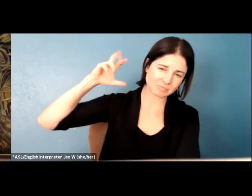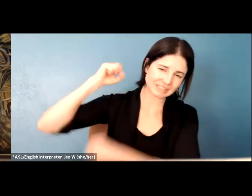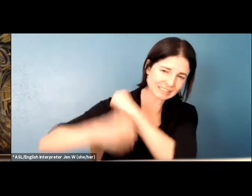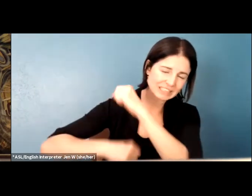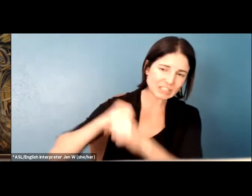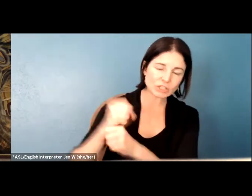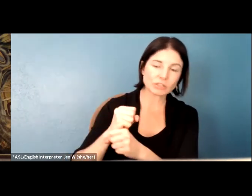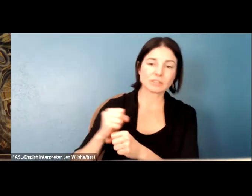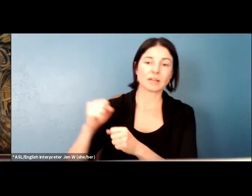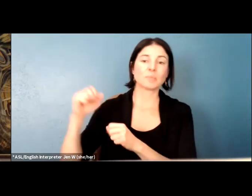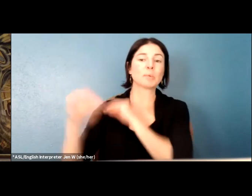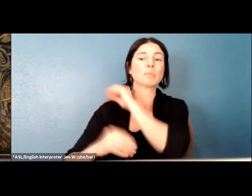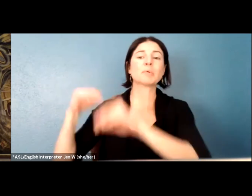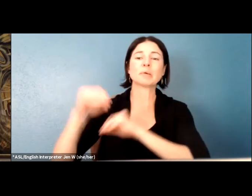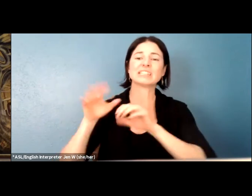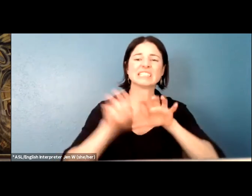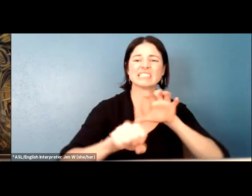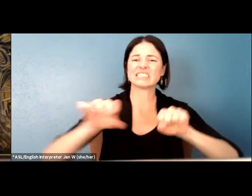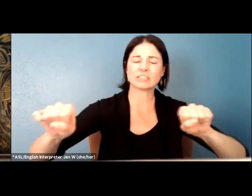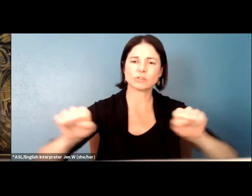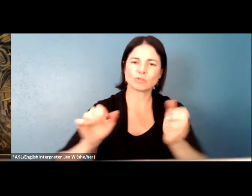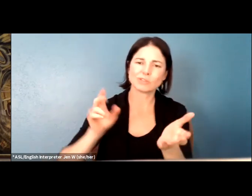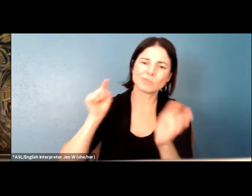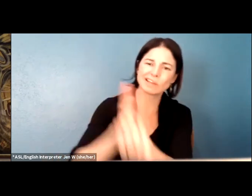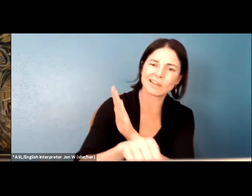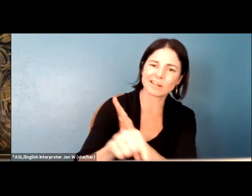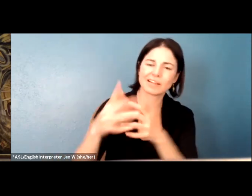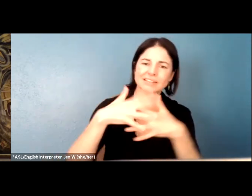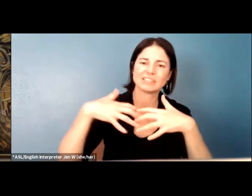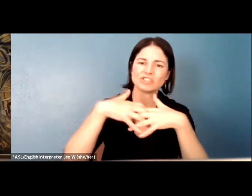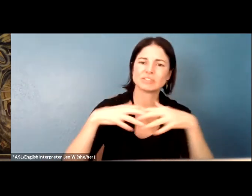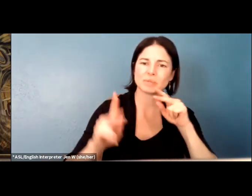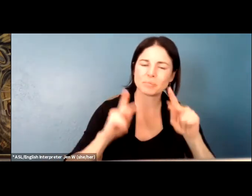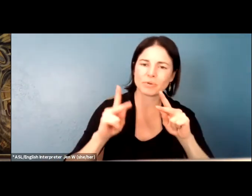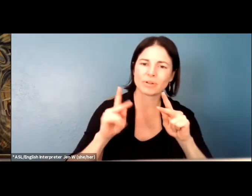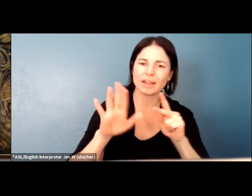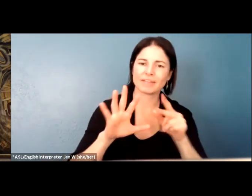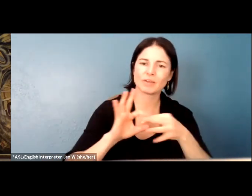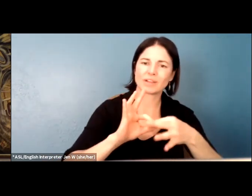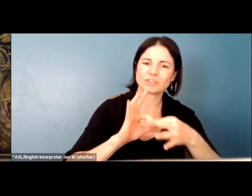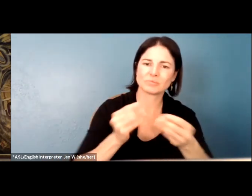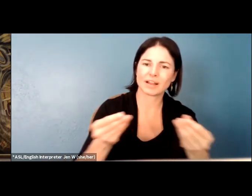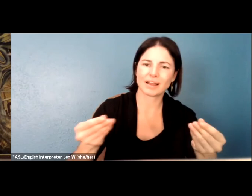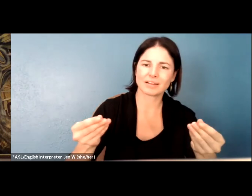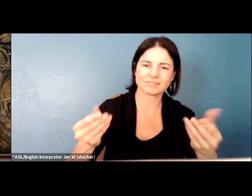peoples and their relations and it has failed. For centuries,